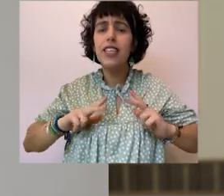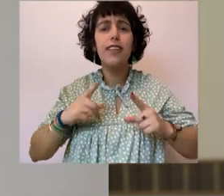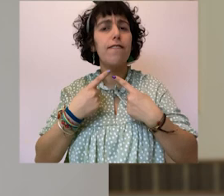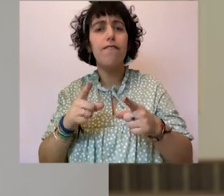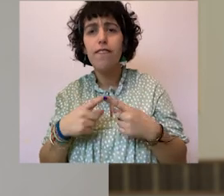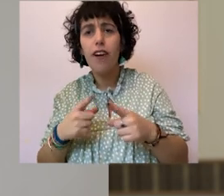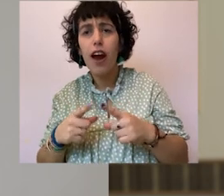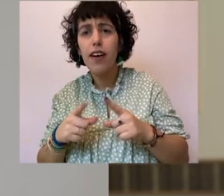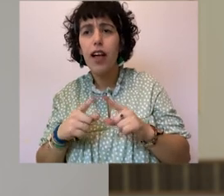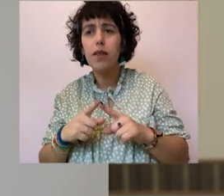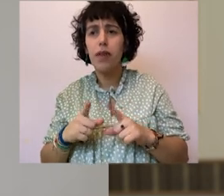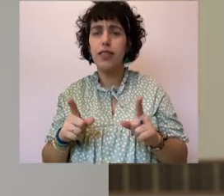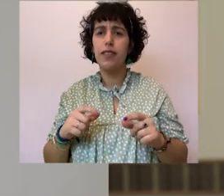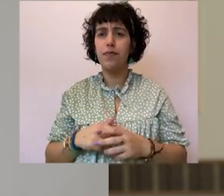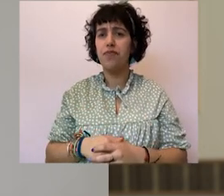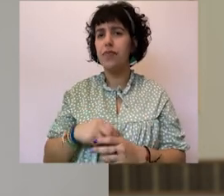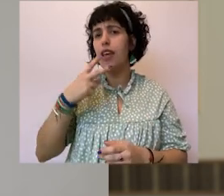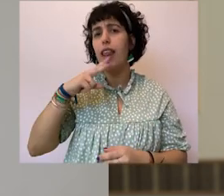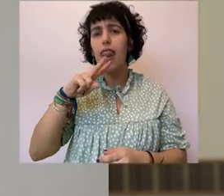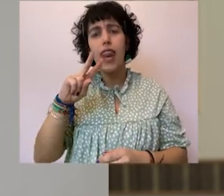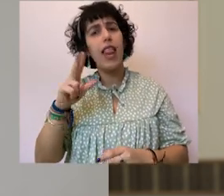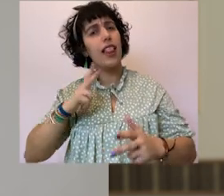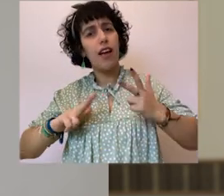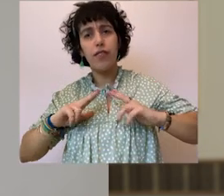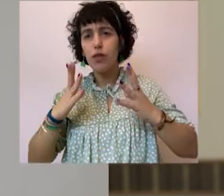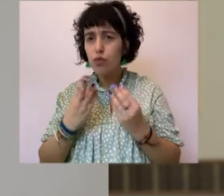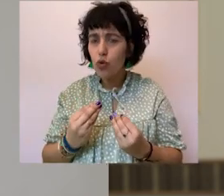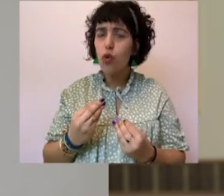whether I wear light or more colorful or less color